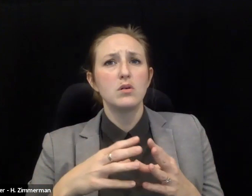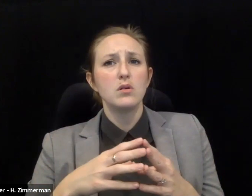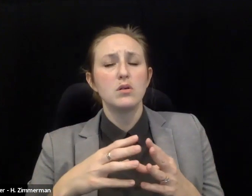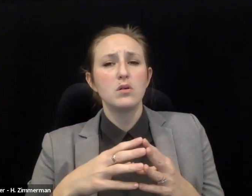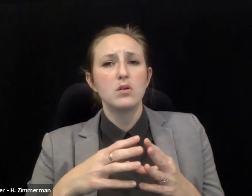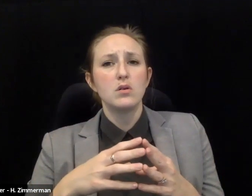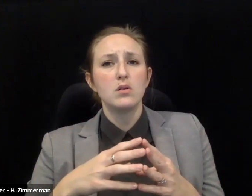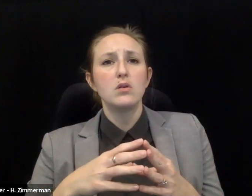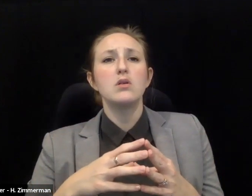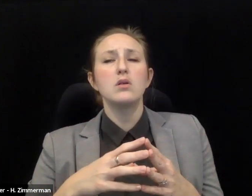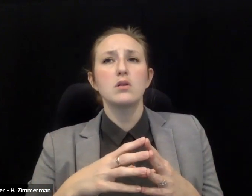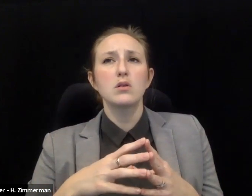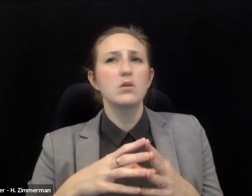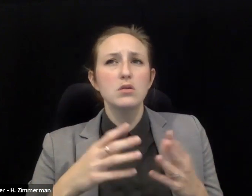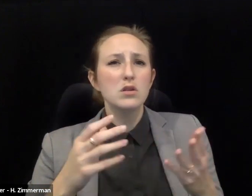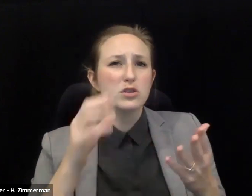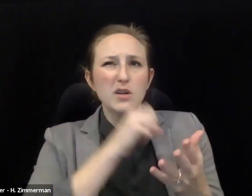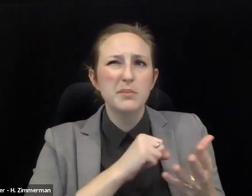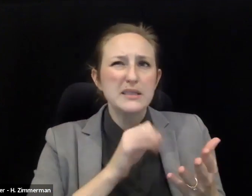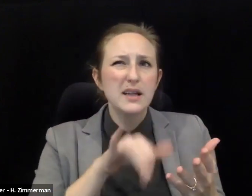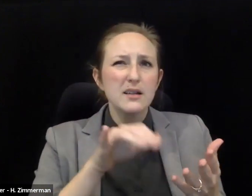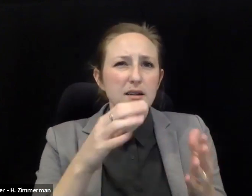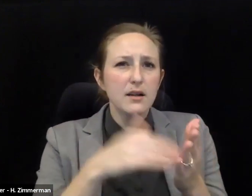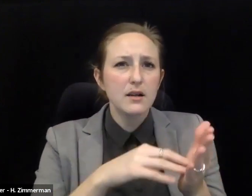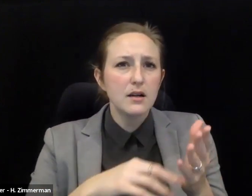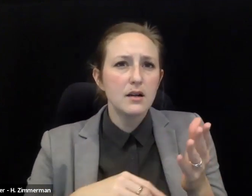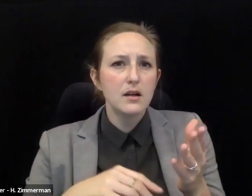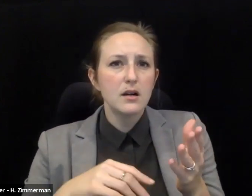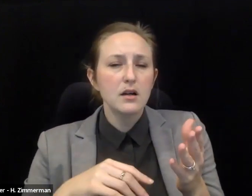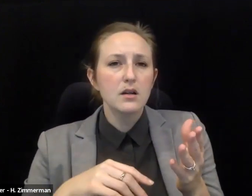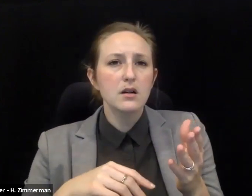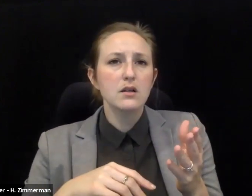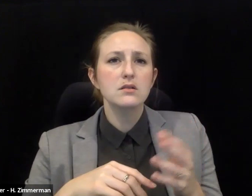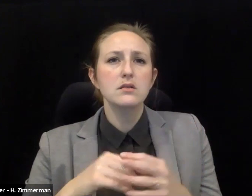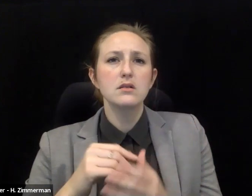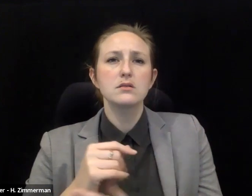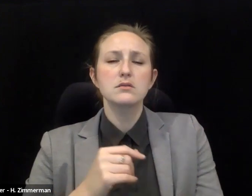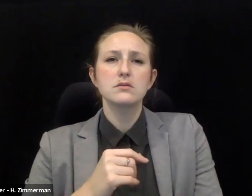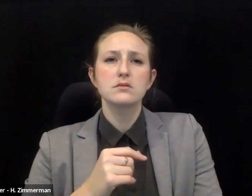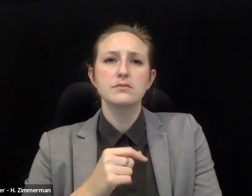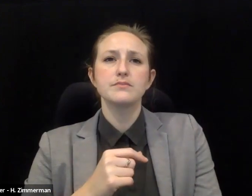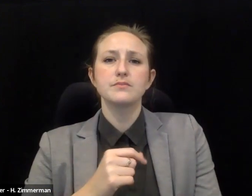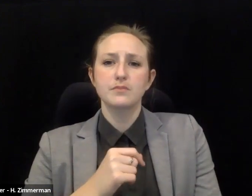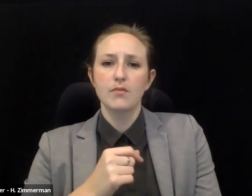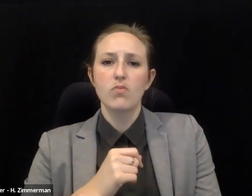Justin Harford: What was that? Rebecca Berman, American Councils (NSLI-Y): So, are you are you asking